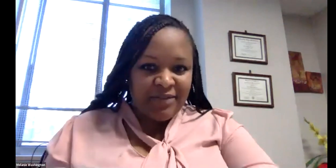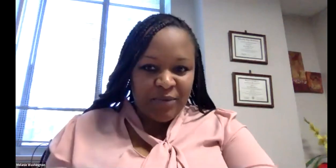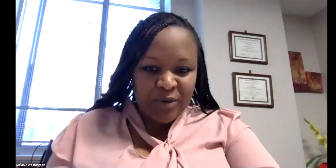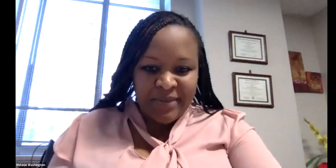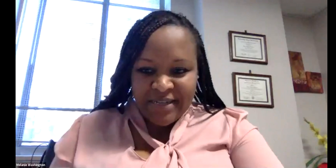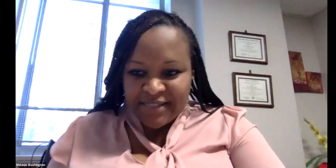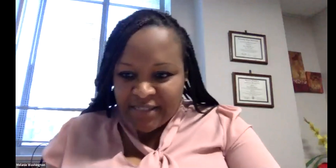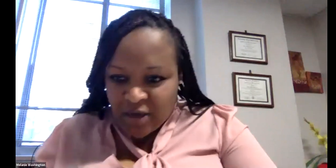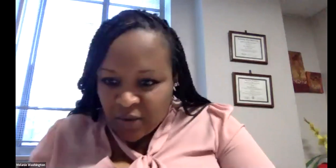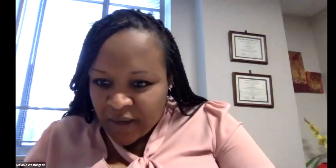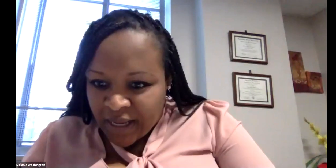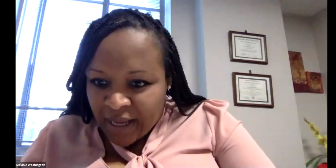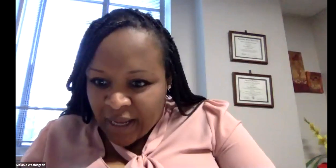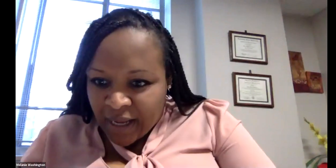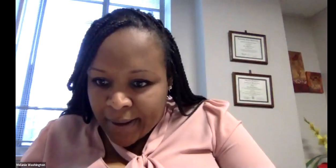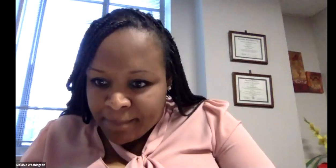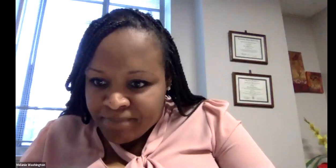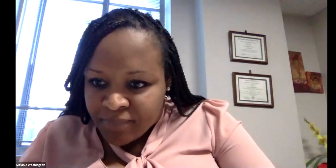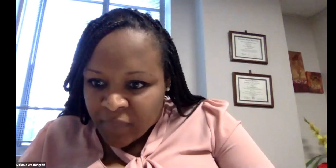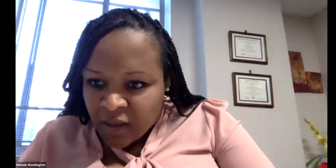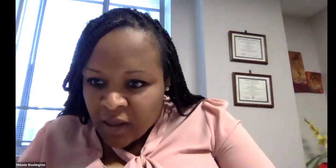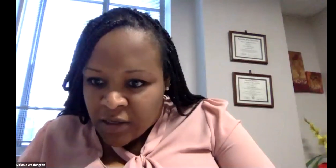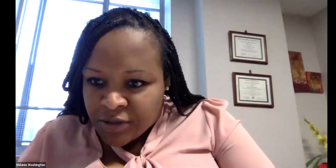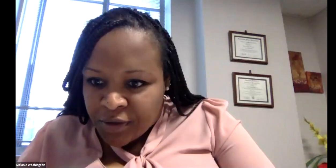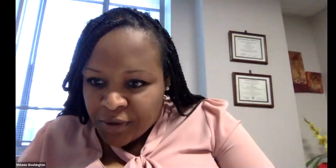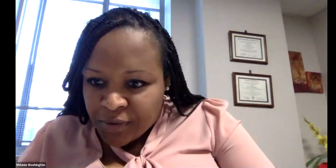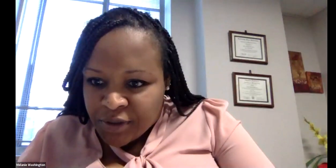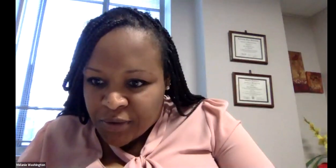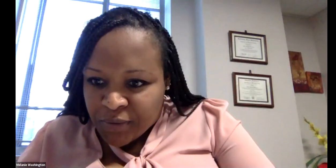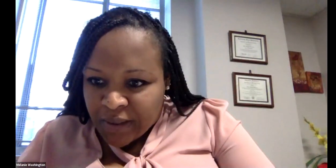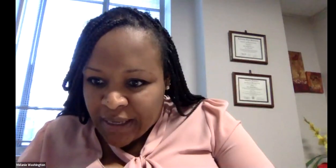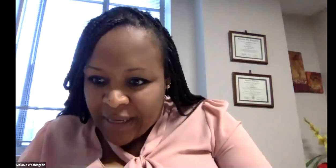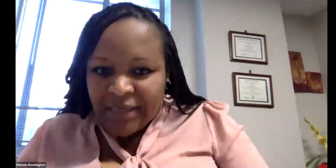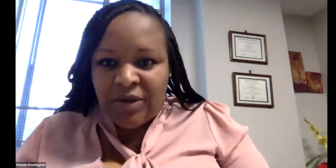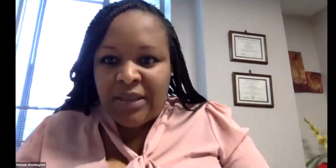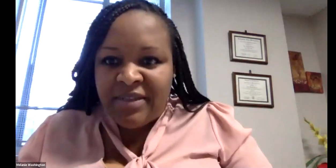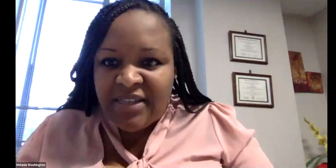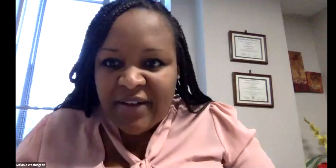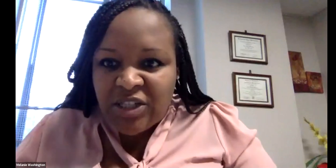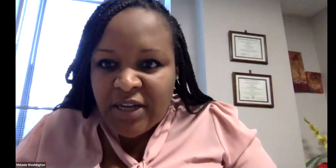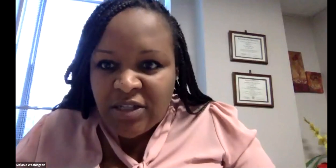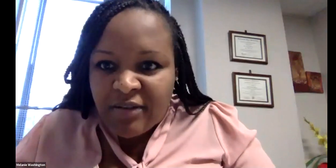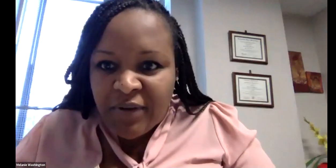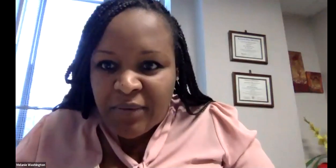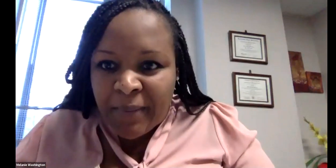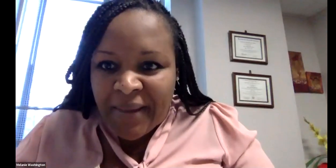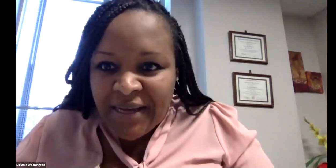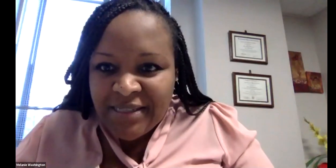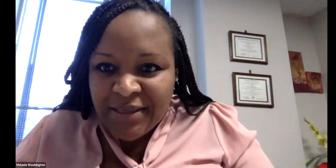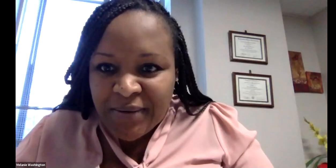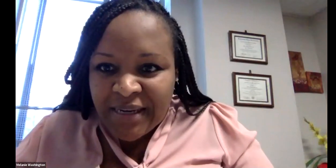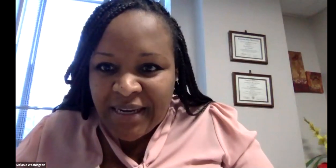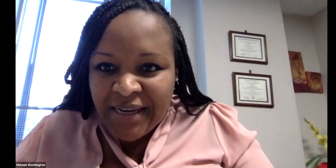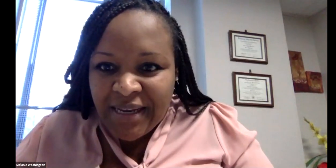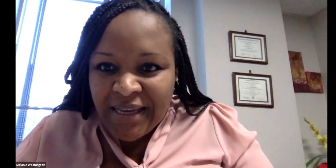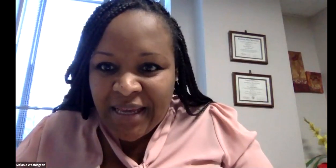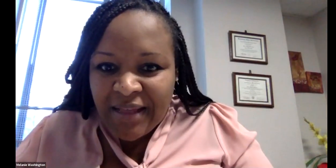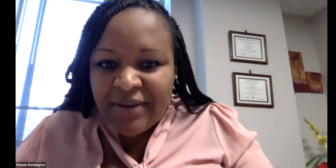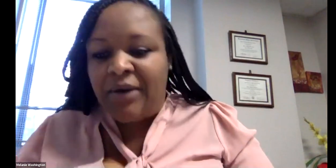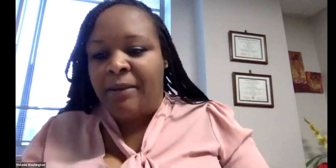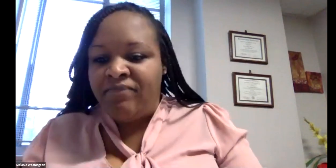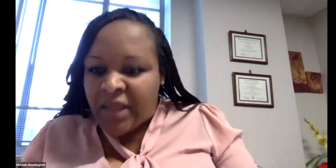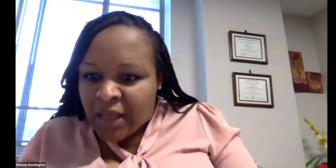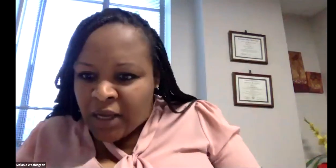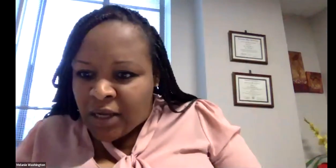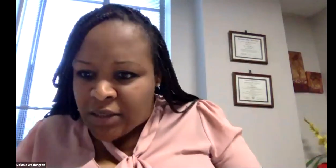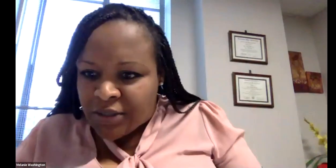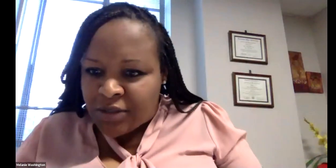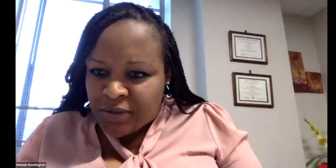We're rolling in but we have a few more minutes so do you do any, let me see if I could change the view on my screen. Okay.